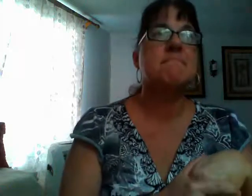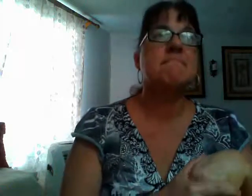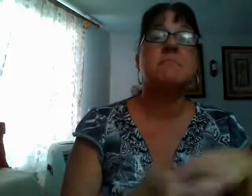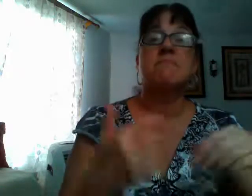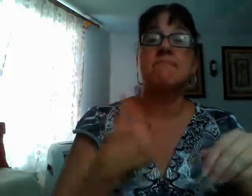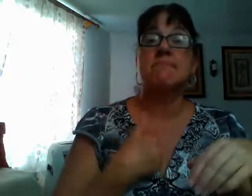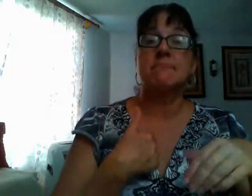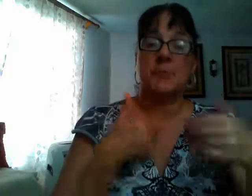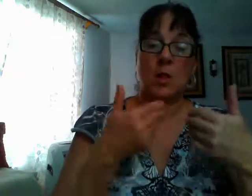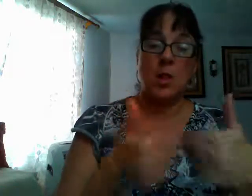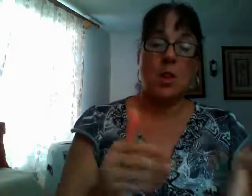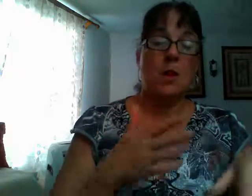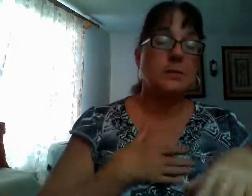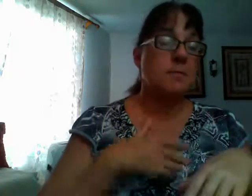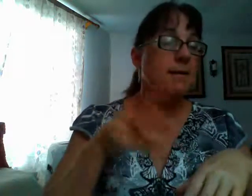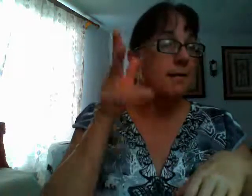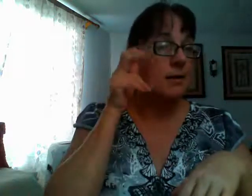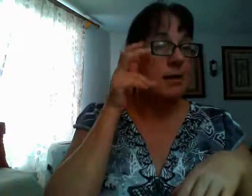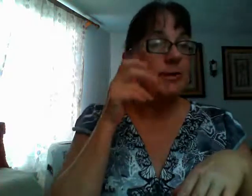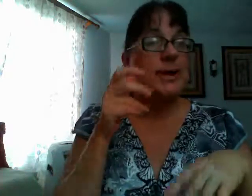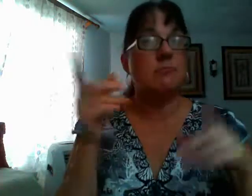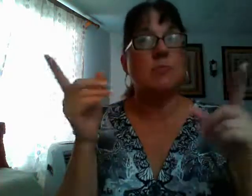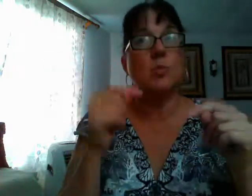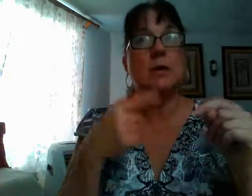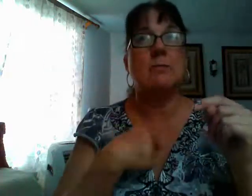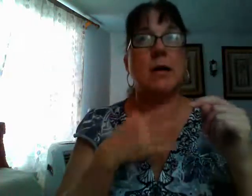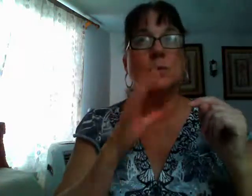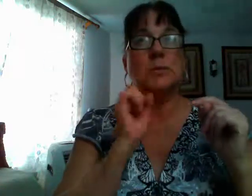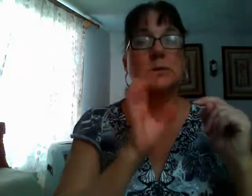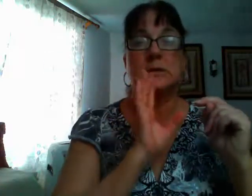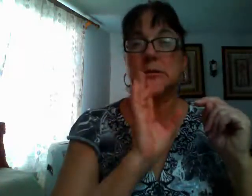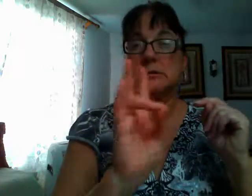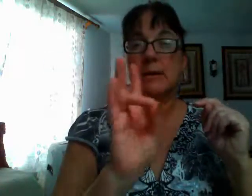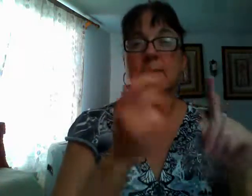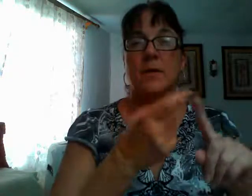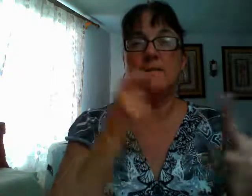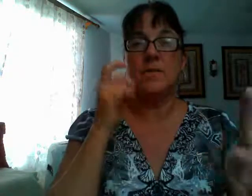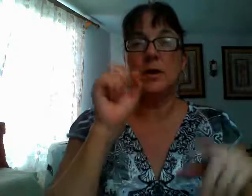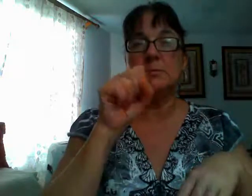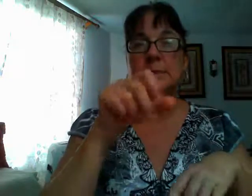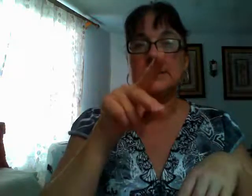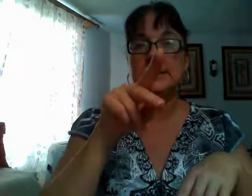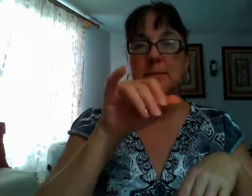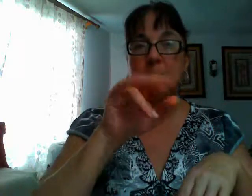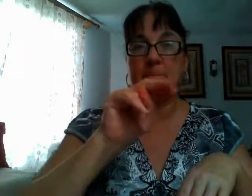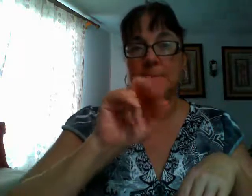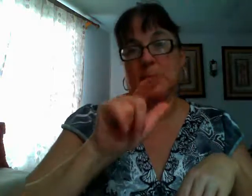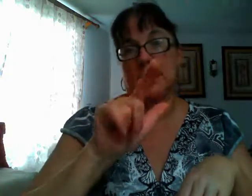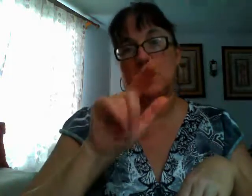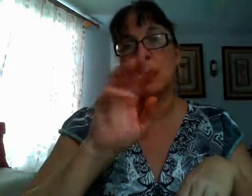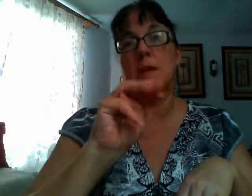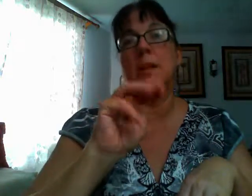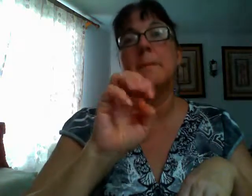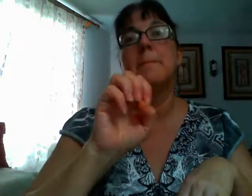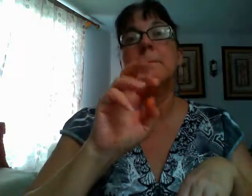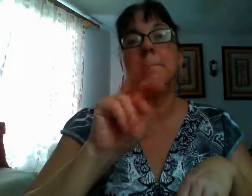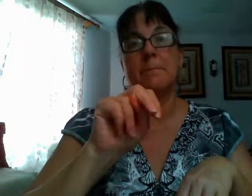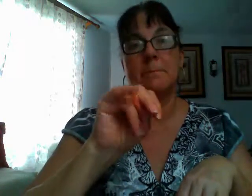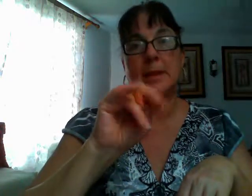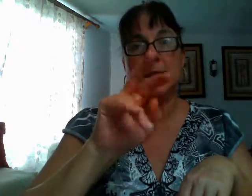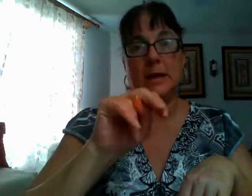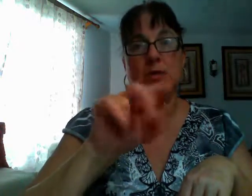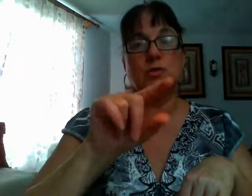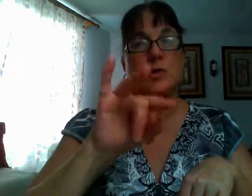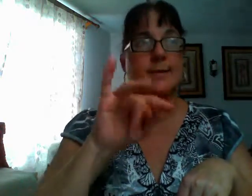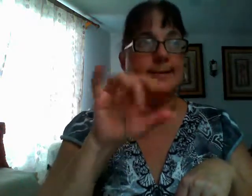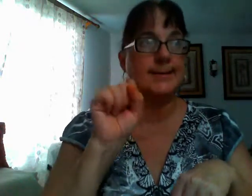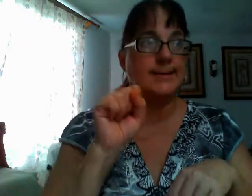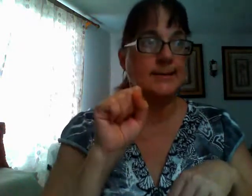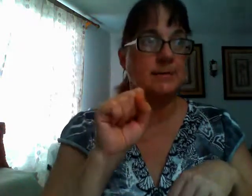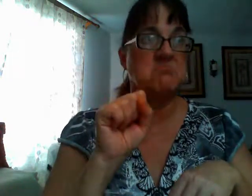I lost my hearing at the age of seven from spinal meningitis.